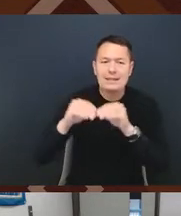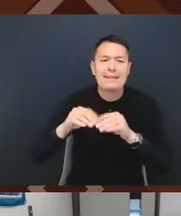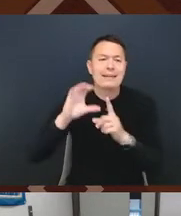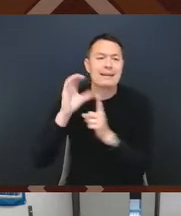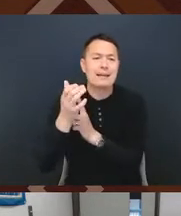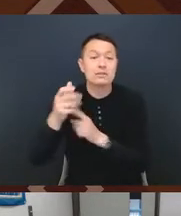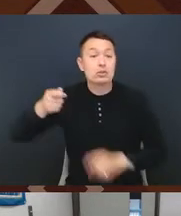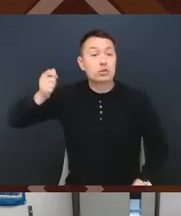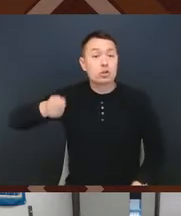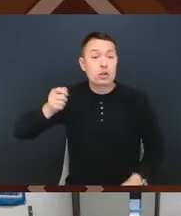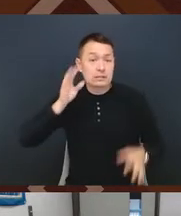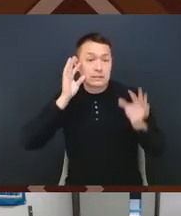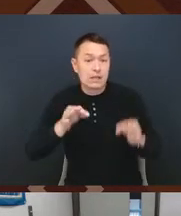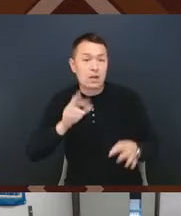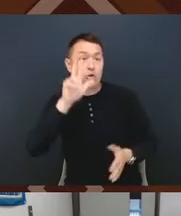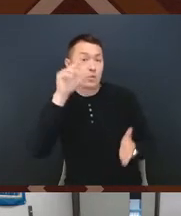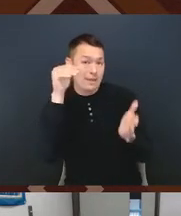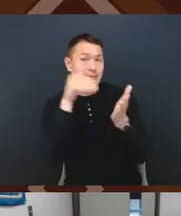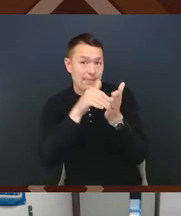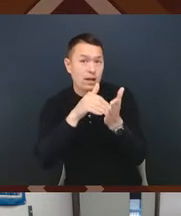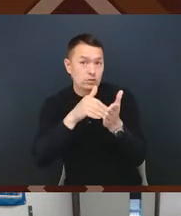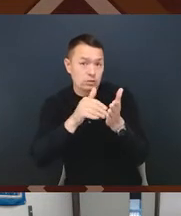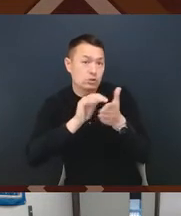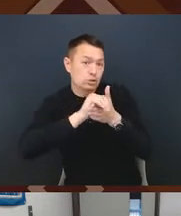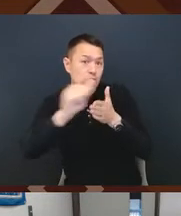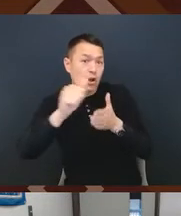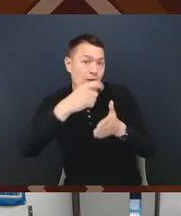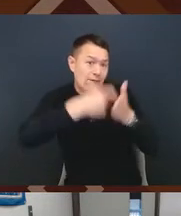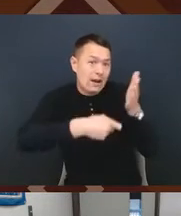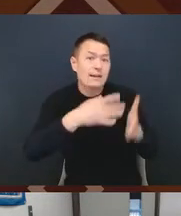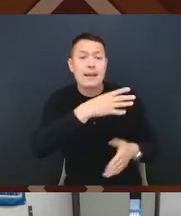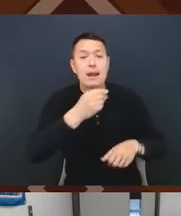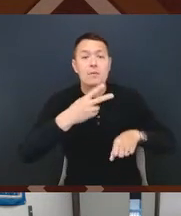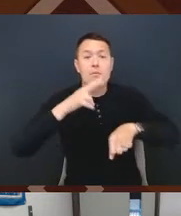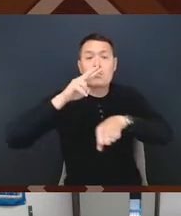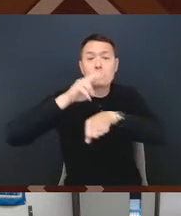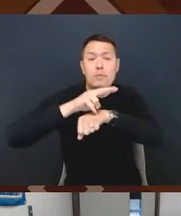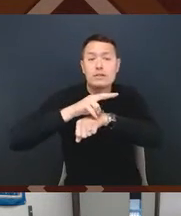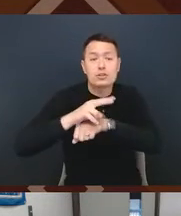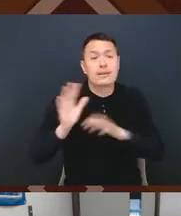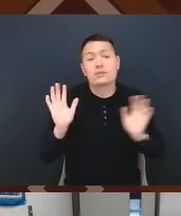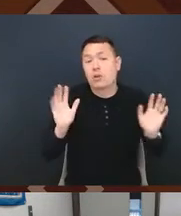3 hours in all to find him probation. Well, this is kind of